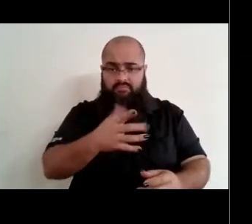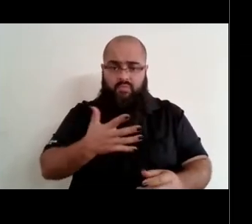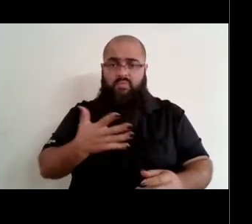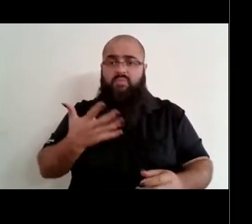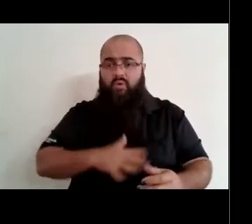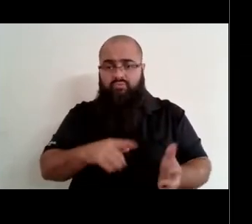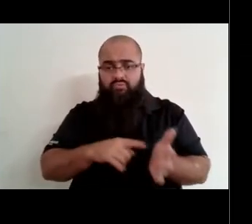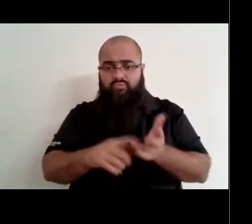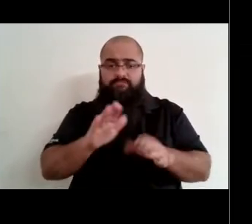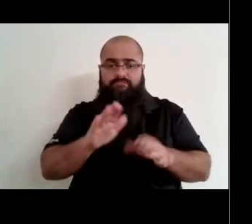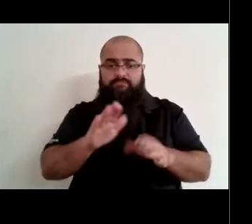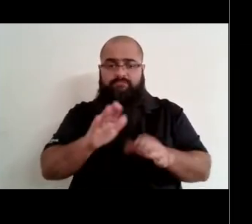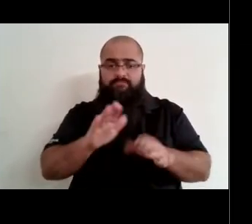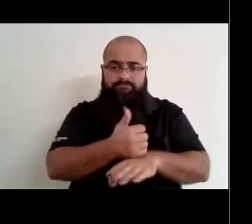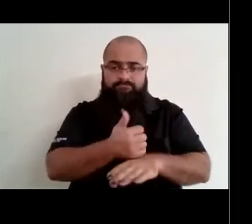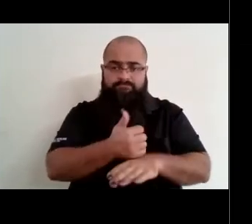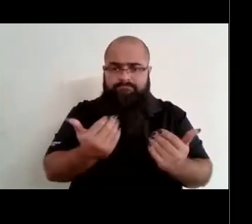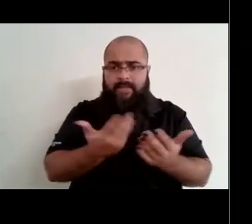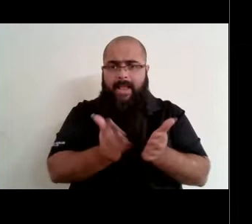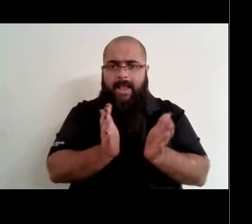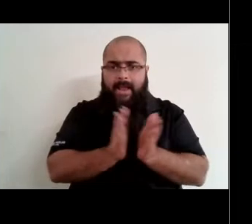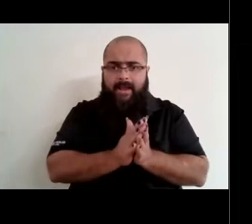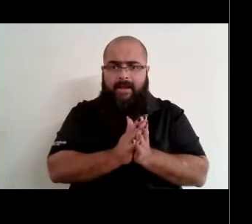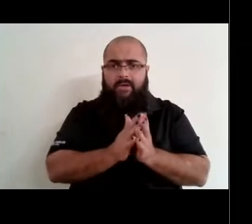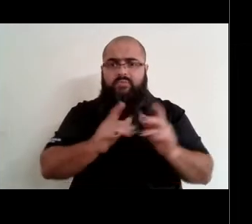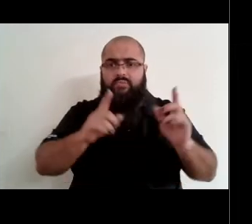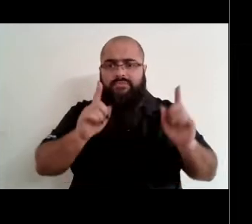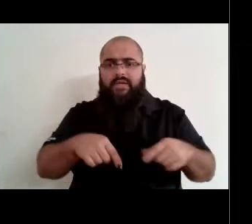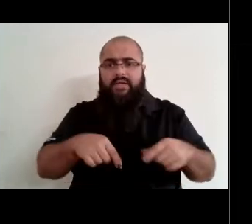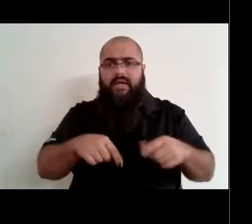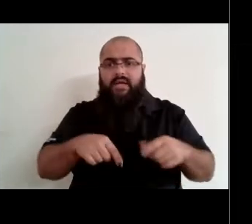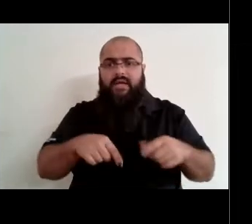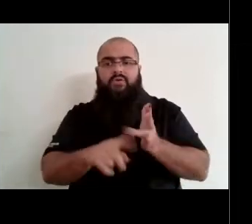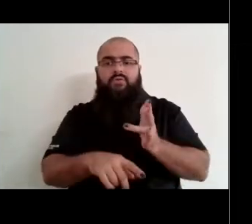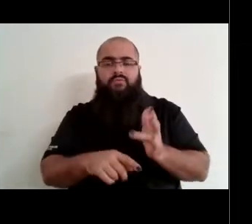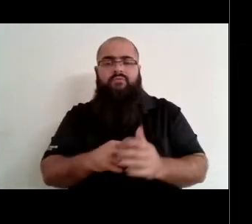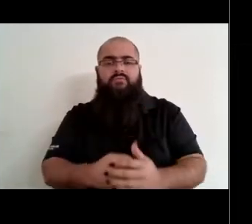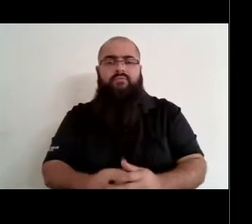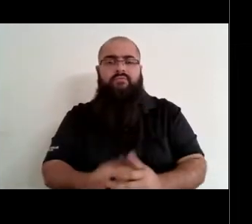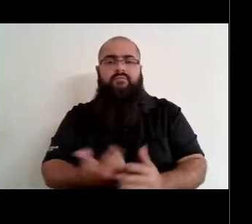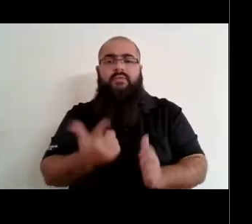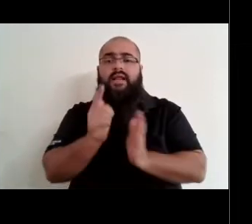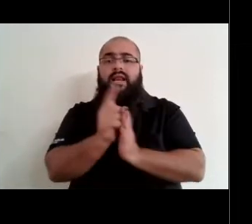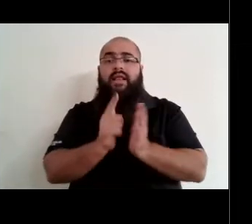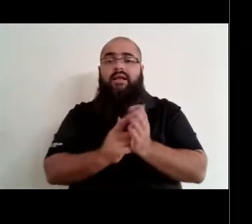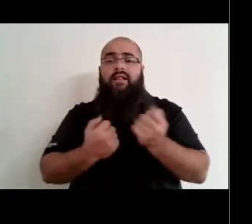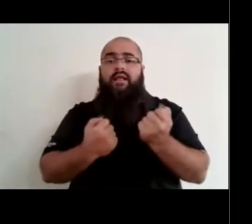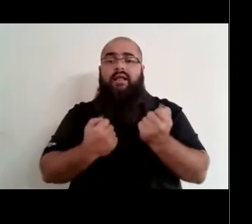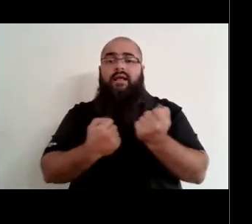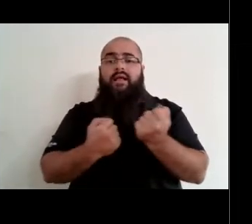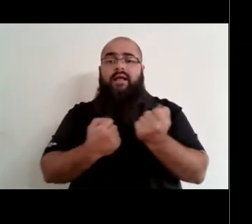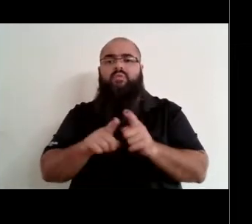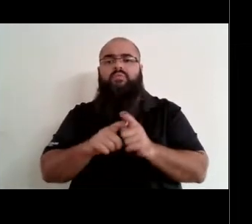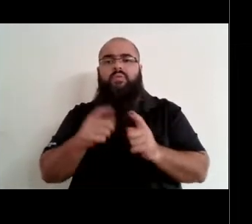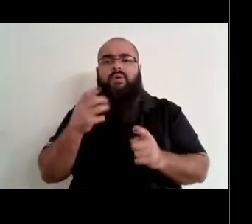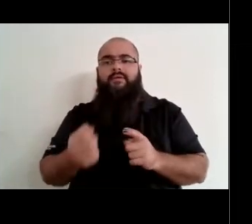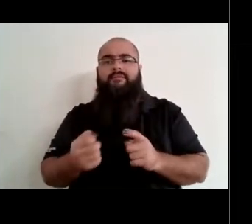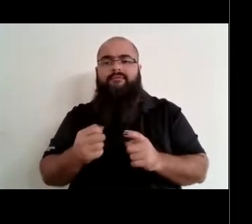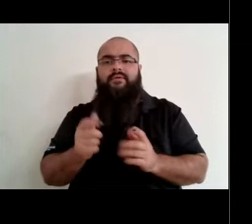what has transpired, so for a watch list, who has got passports, what kind of countries